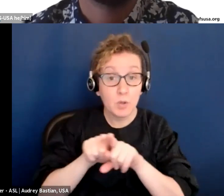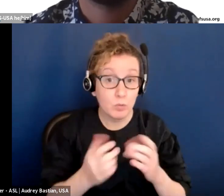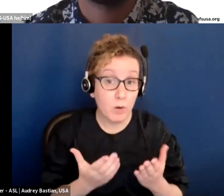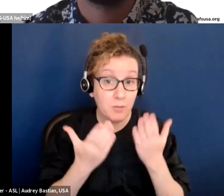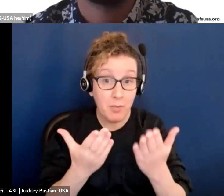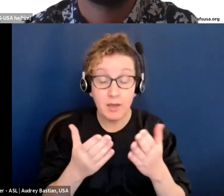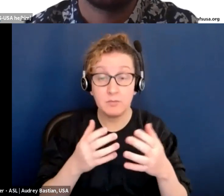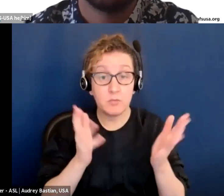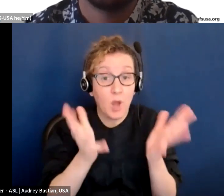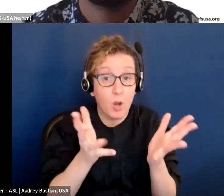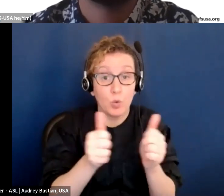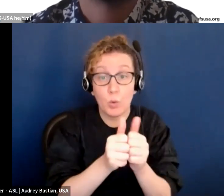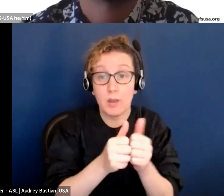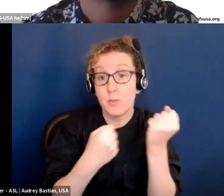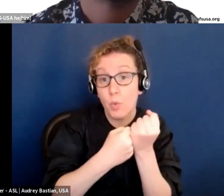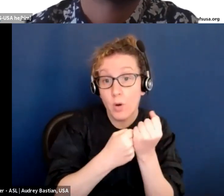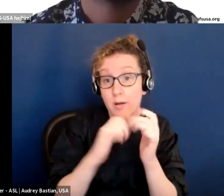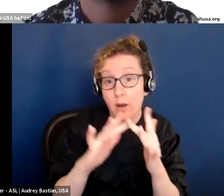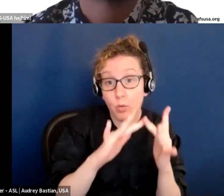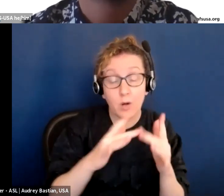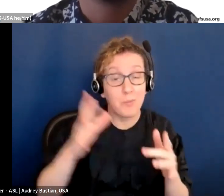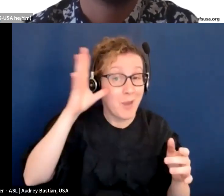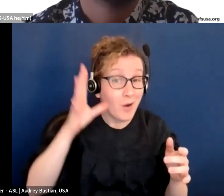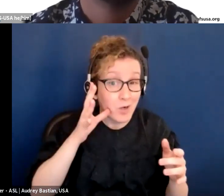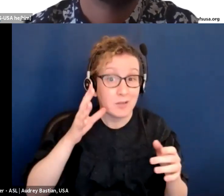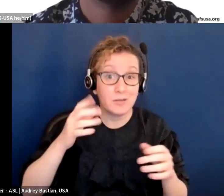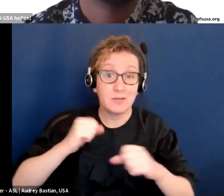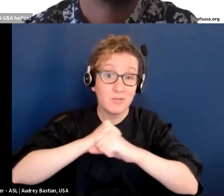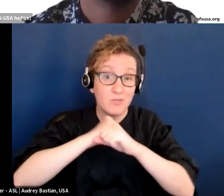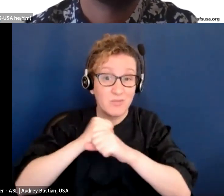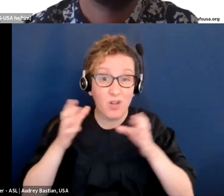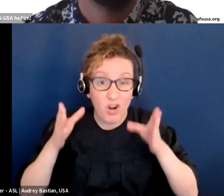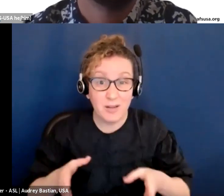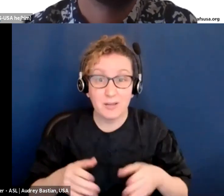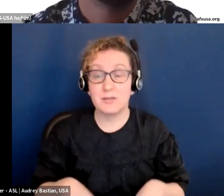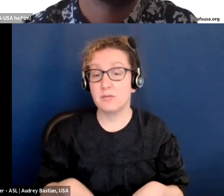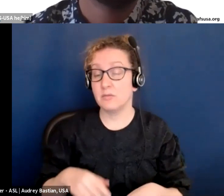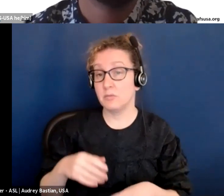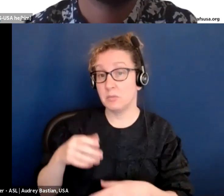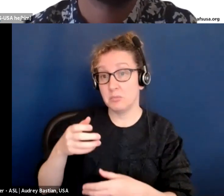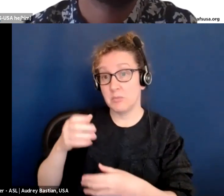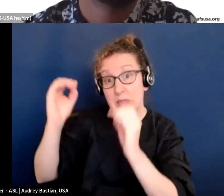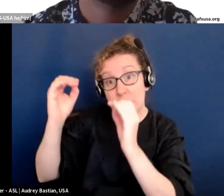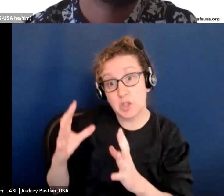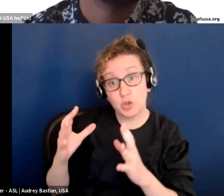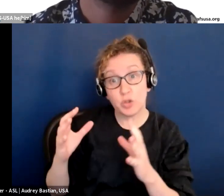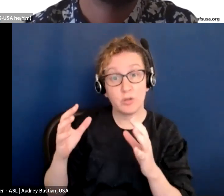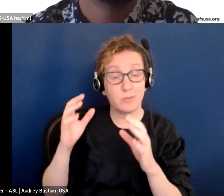or your friends or a trusted teacher at school or a professor. If you are at the university